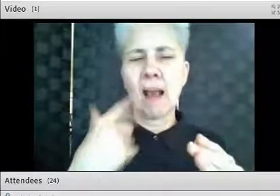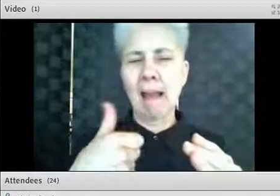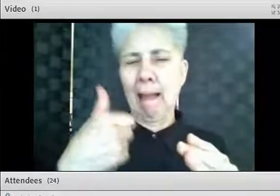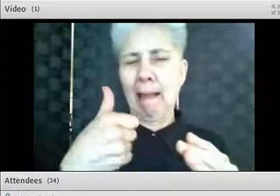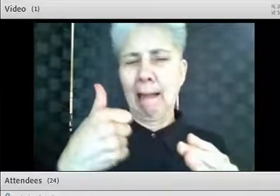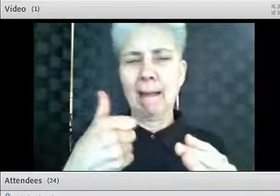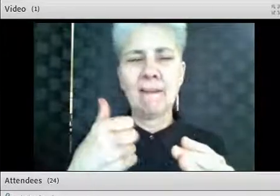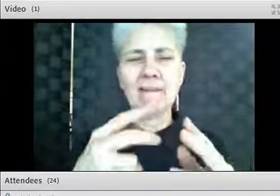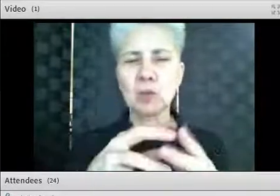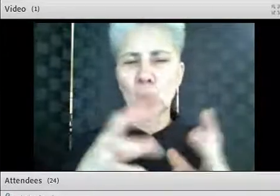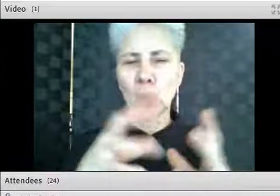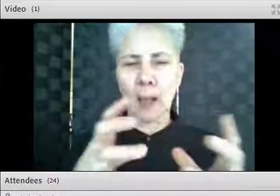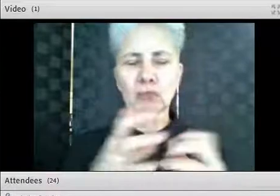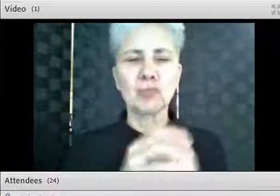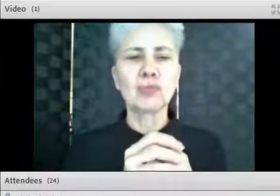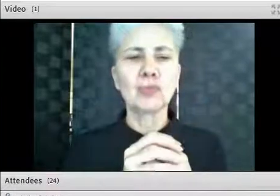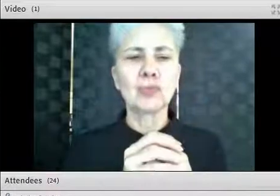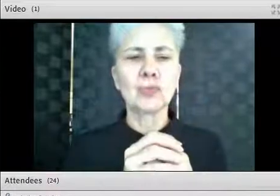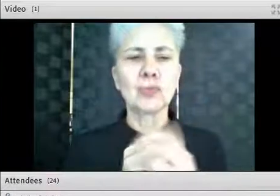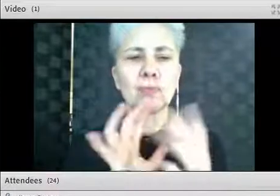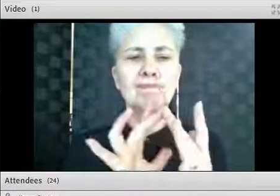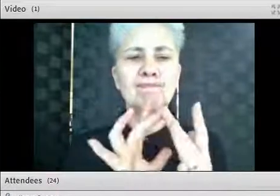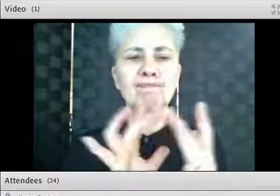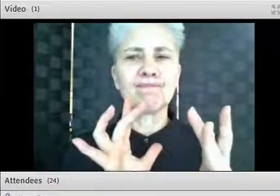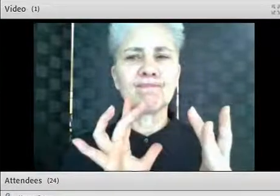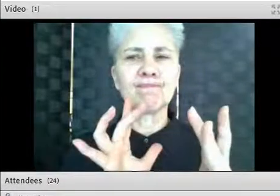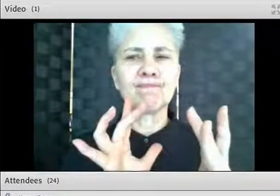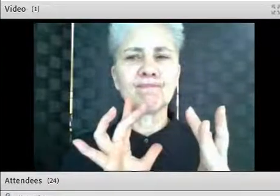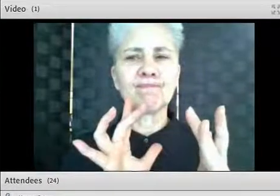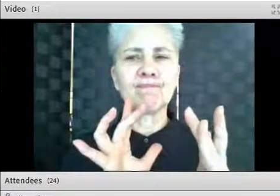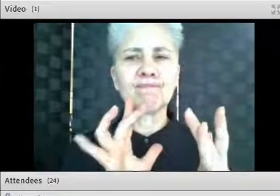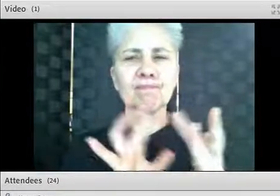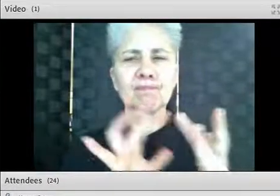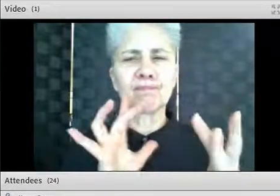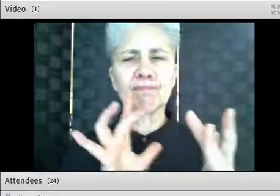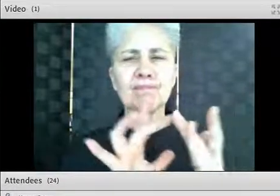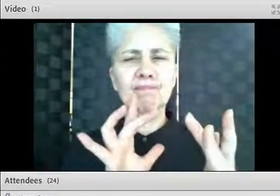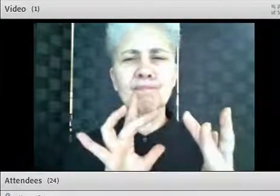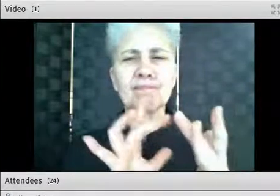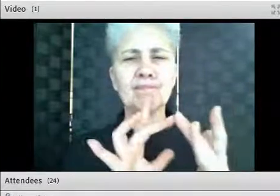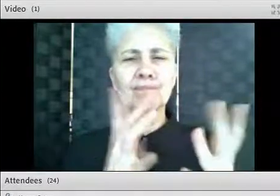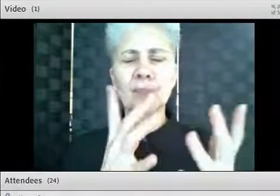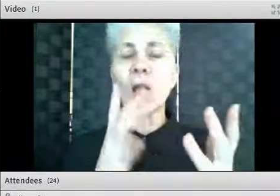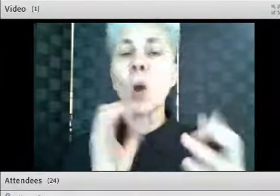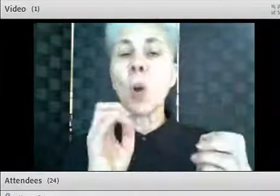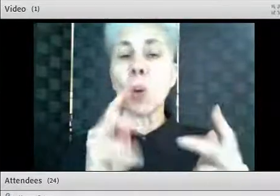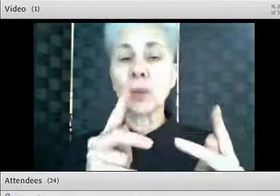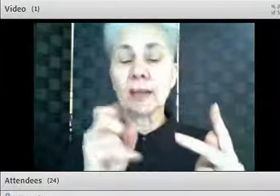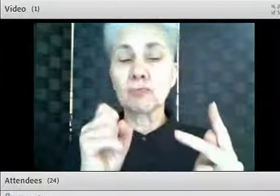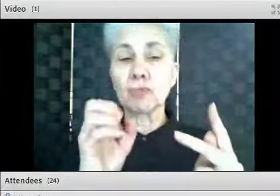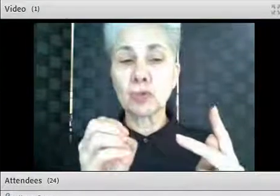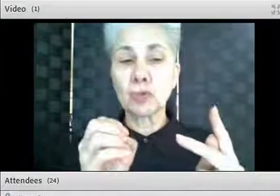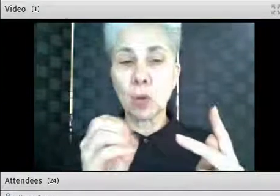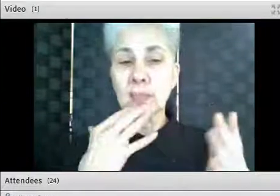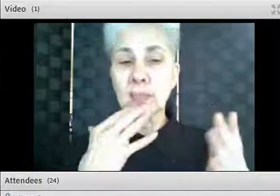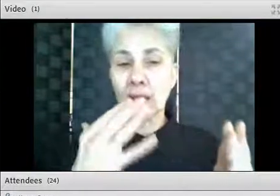[ Audio drop ] That may be why it's buzzing. Okay. All right. Thank you for letting me know.